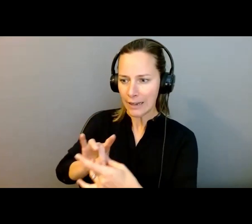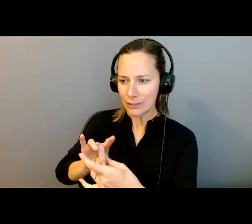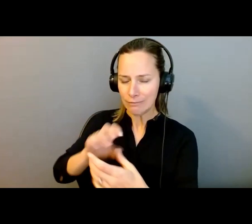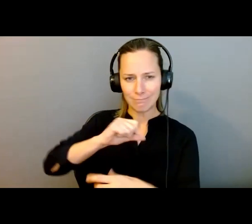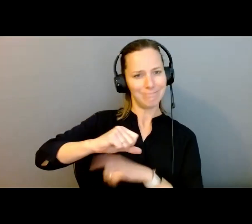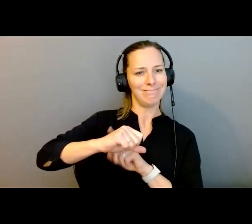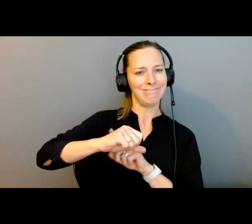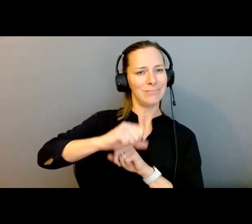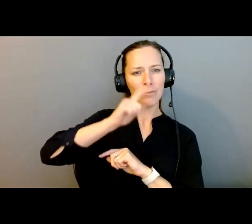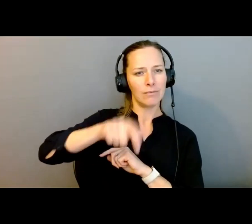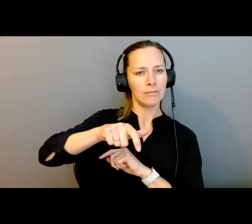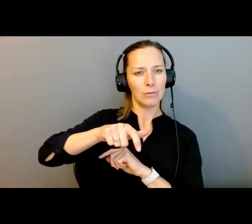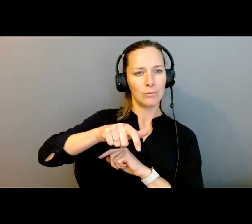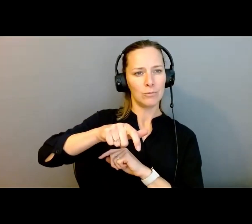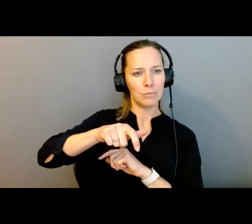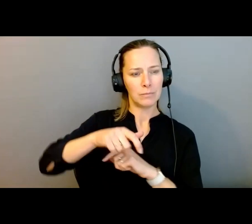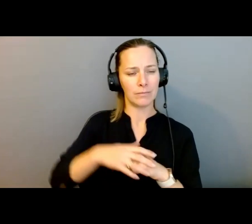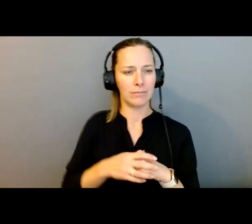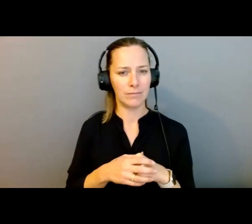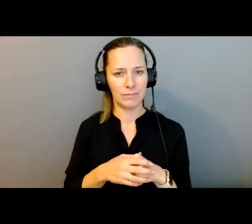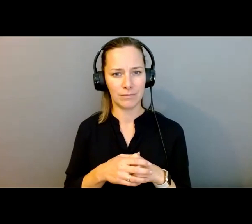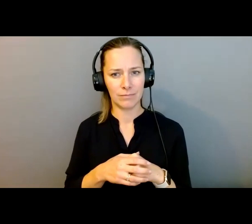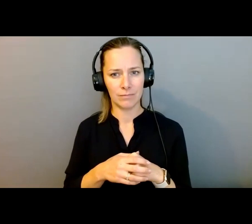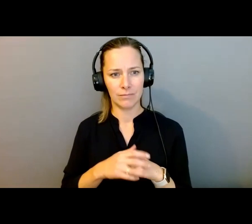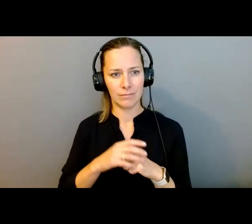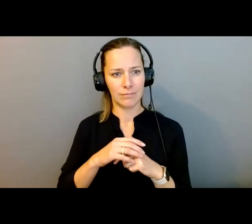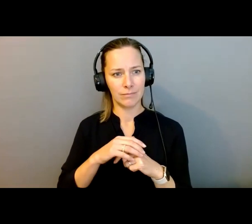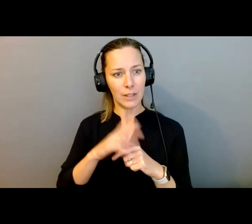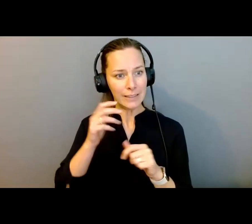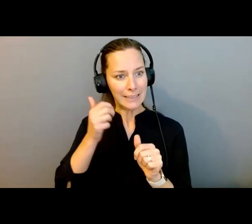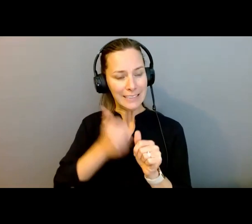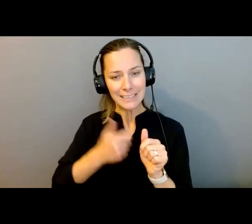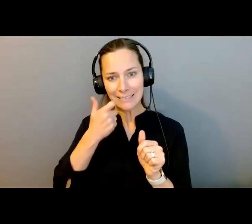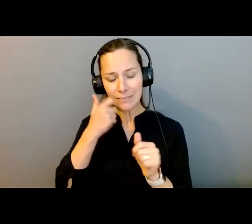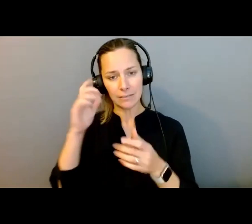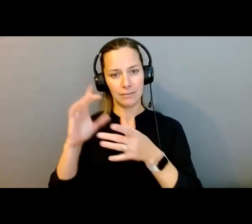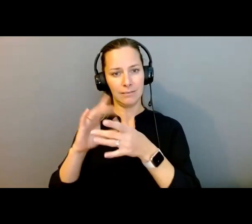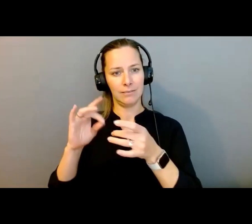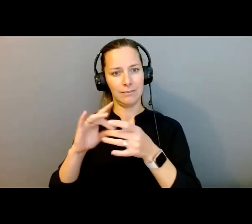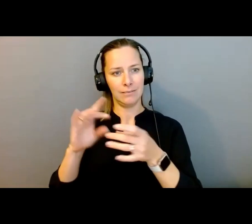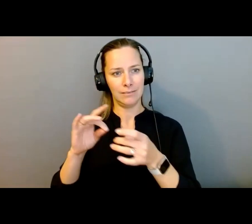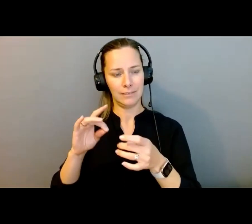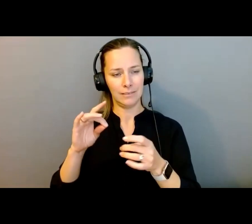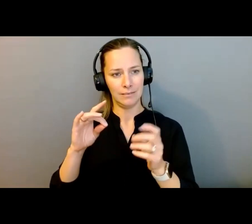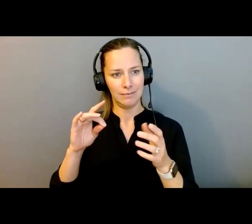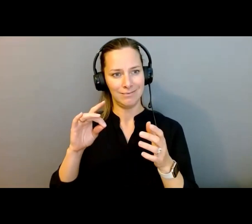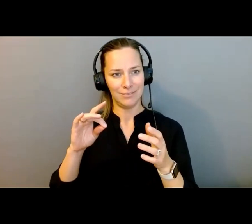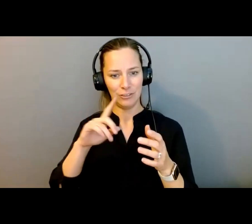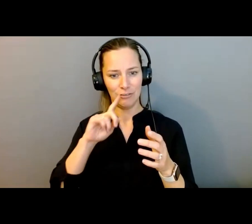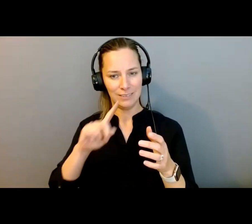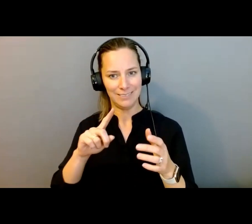I'm hearing across these presentations that there are disconnects that researchers need to